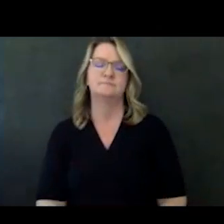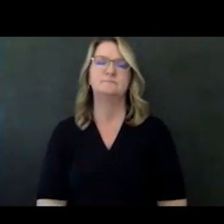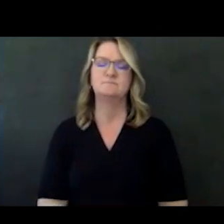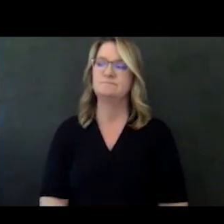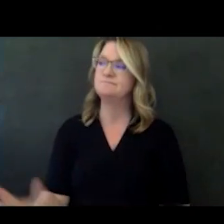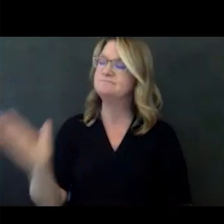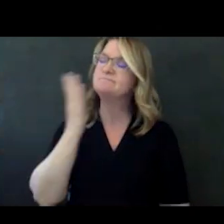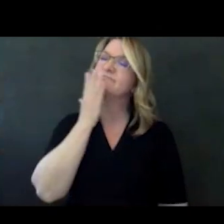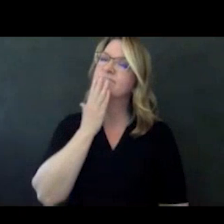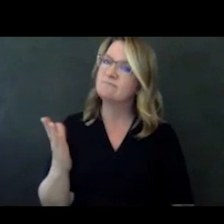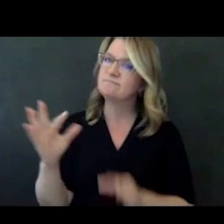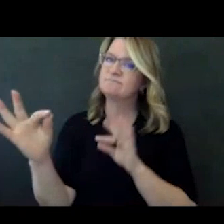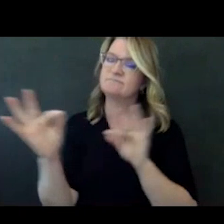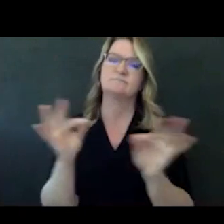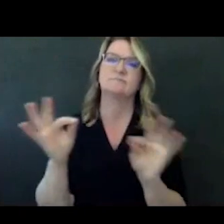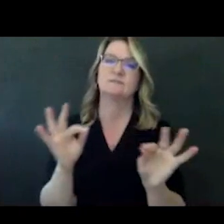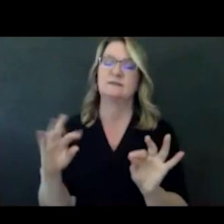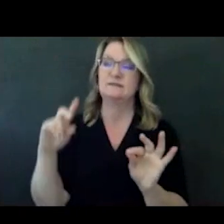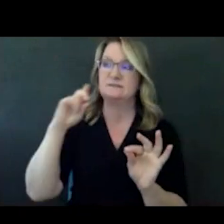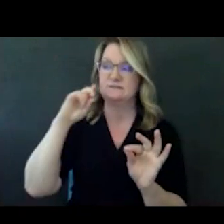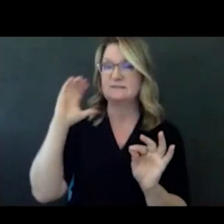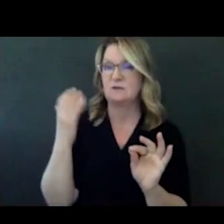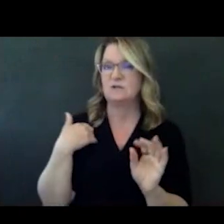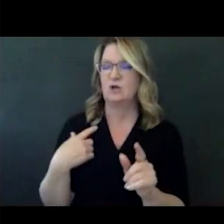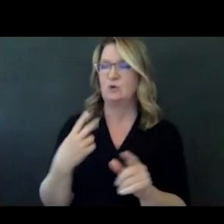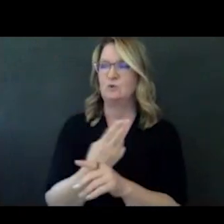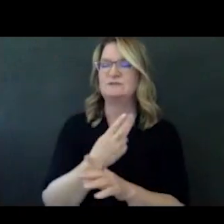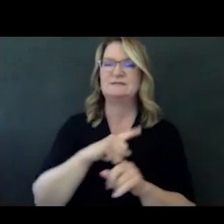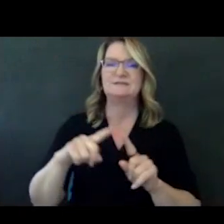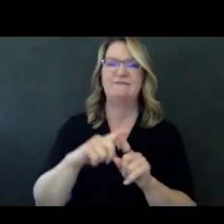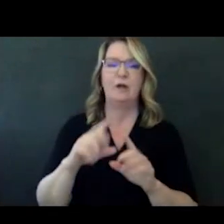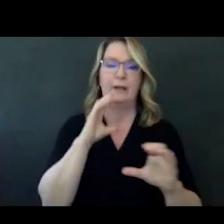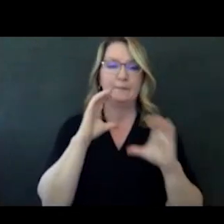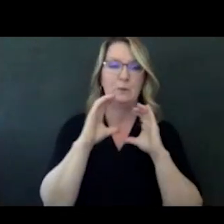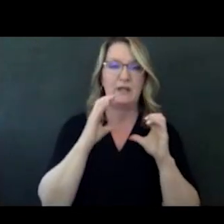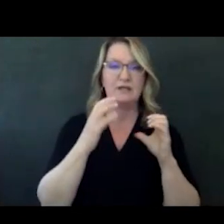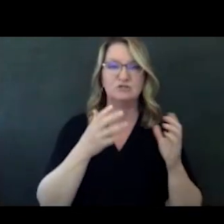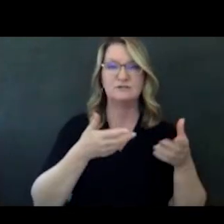that, John. It sounds like you're using different communication tactics, and as you were talking